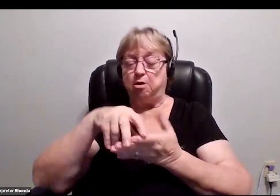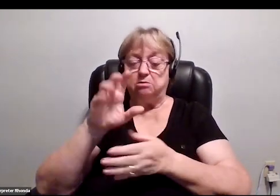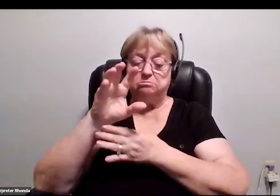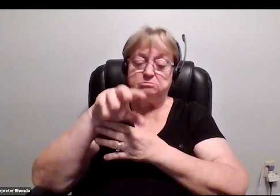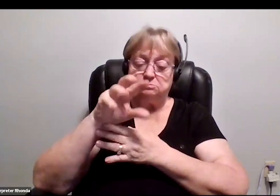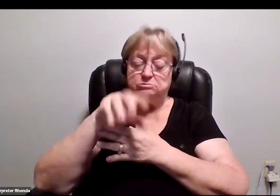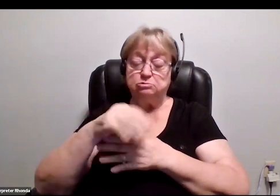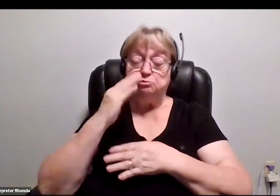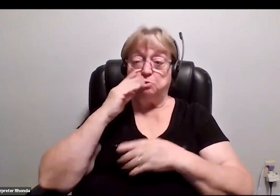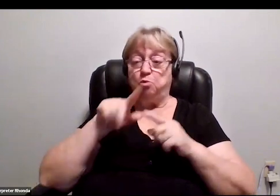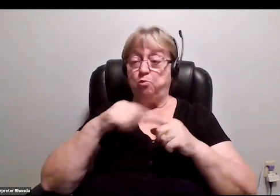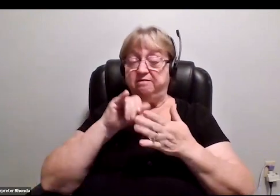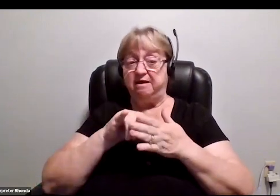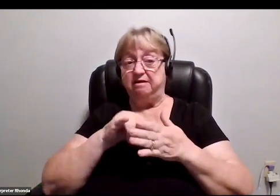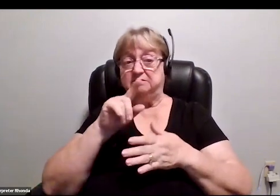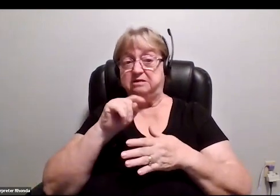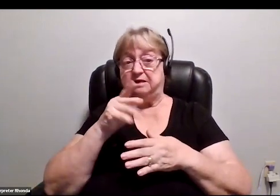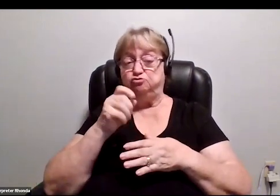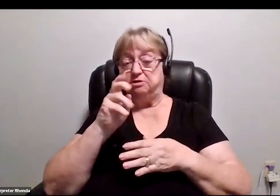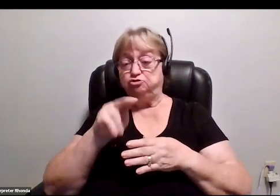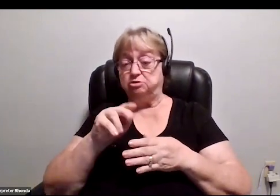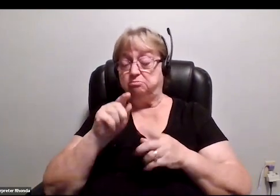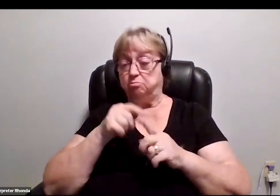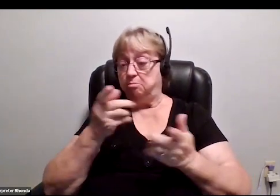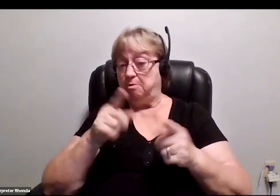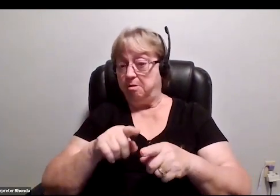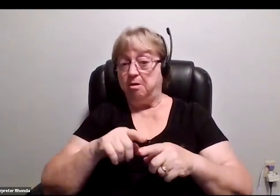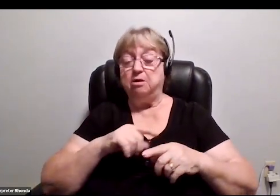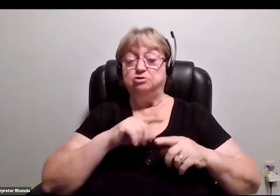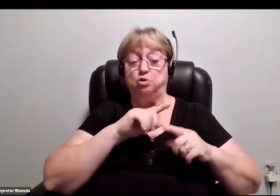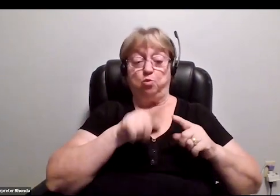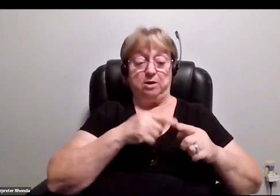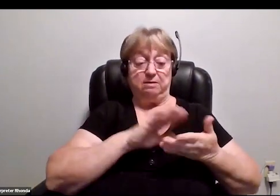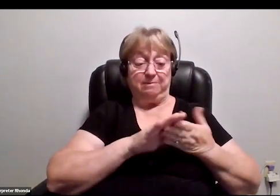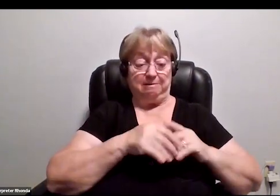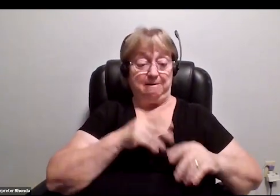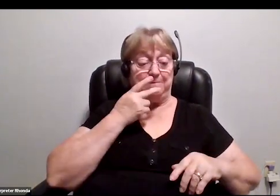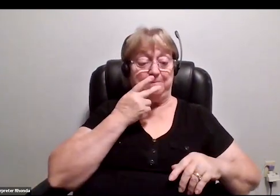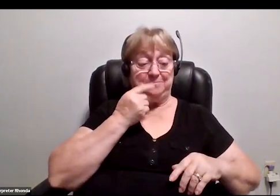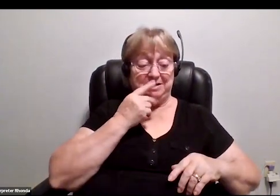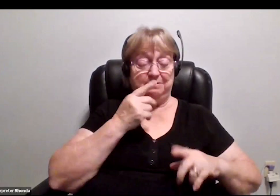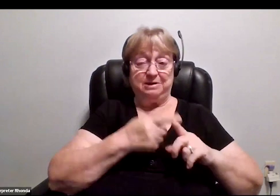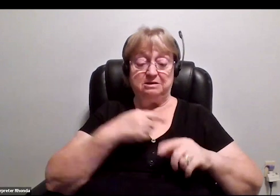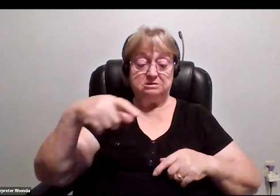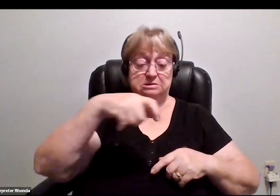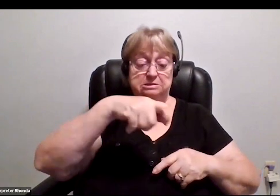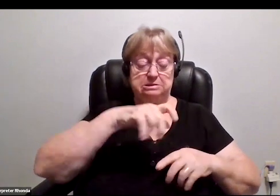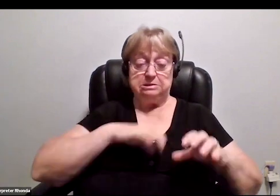When the liquid in our flask turned pink due to the phenylalanine at the endpoint, the app recognizes that and would vibrate